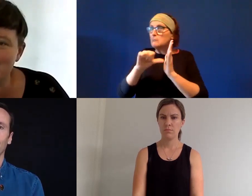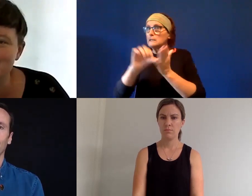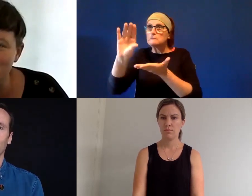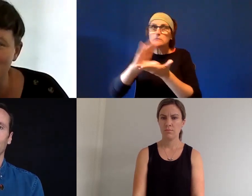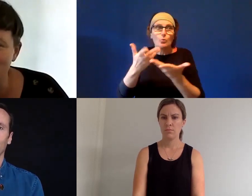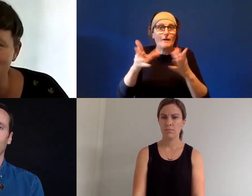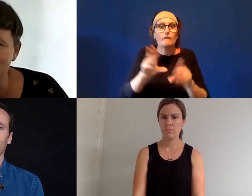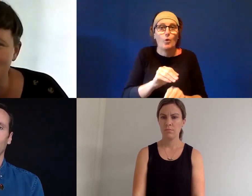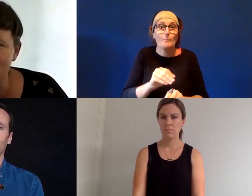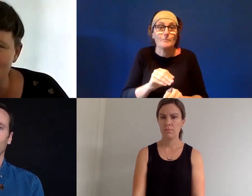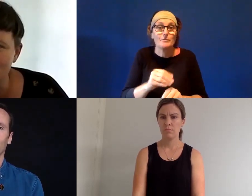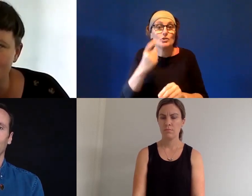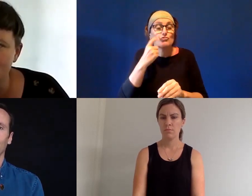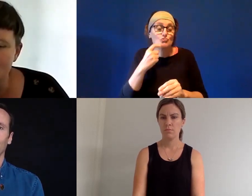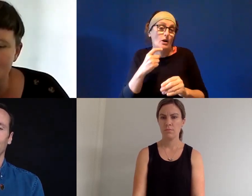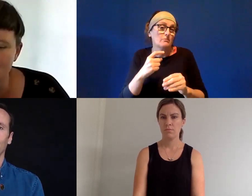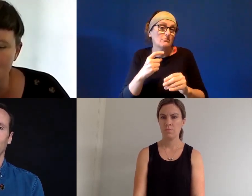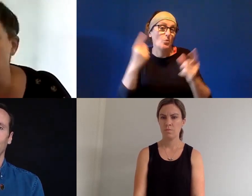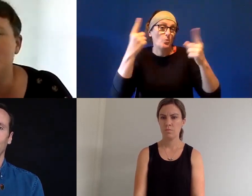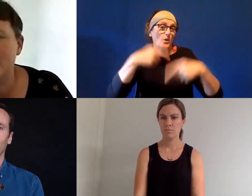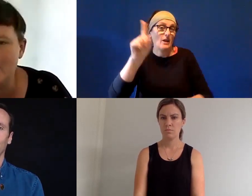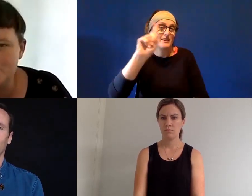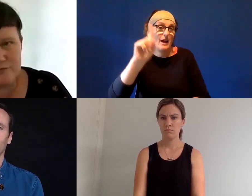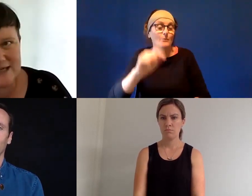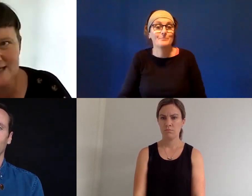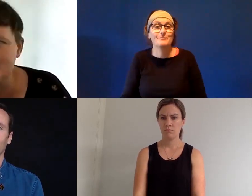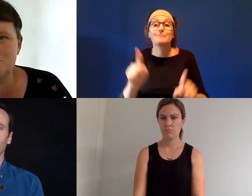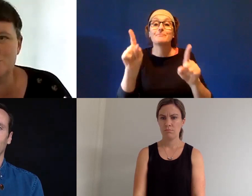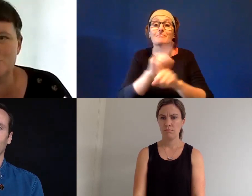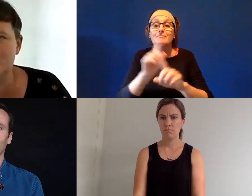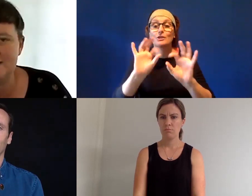live well below the working salary line in Australia? So, my